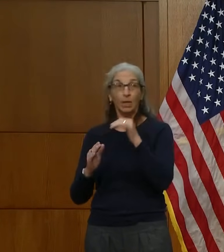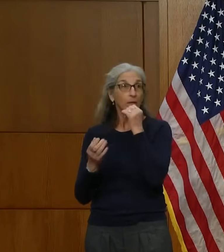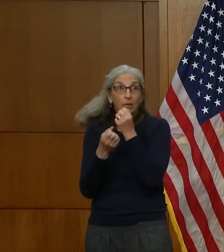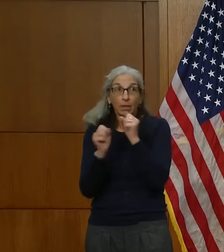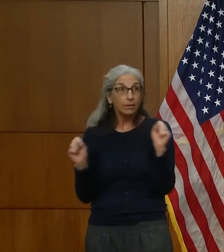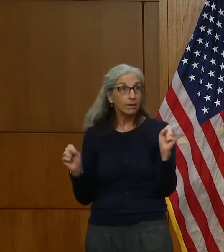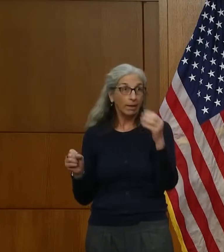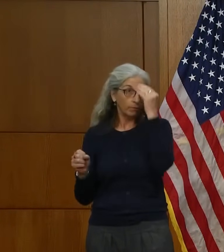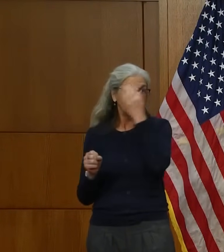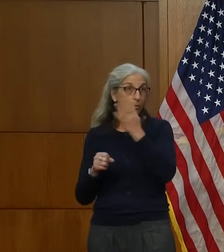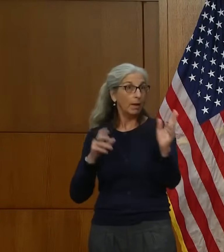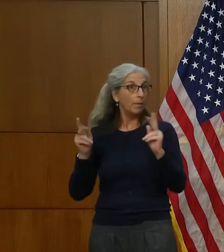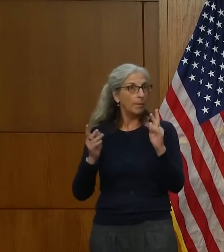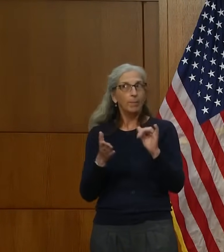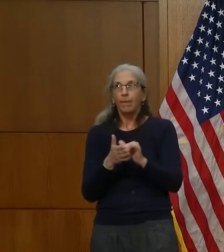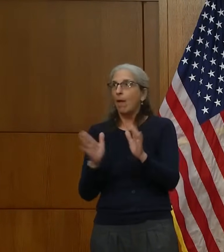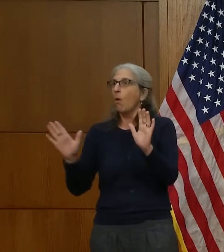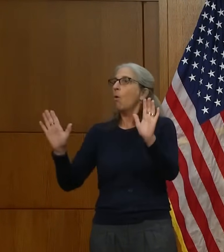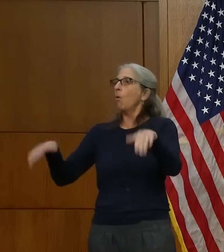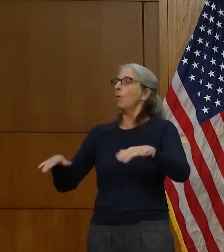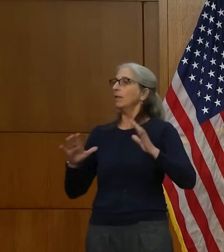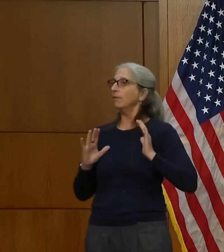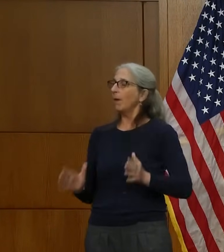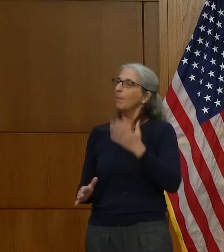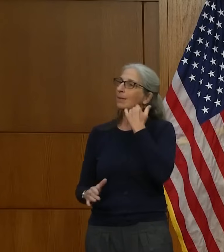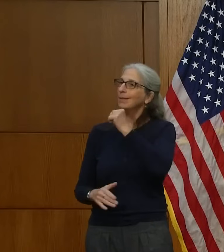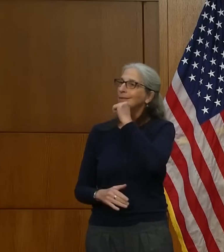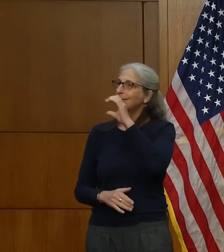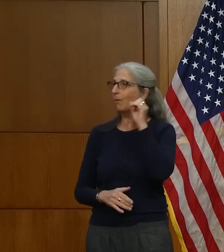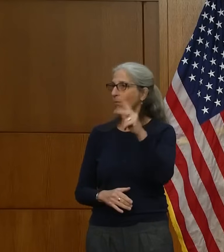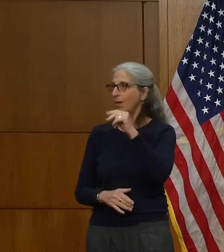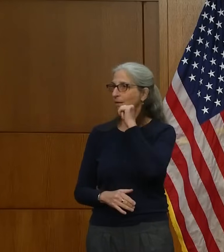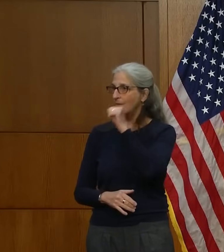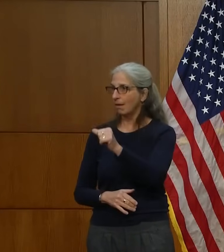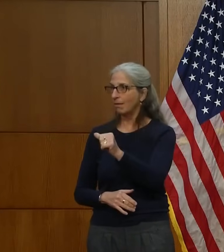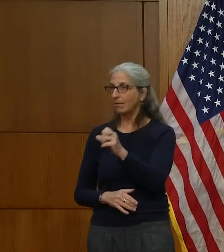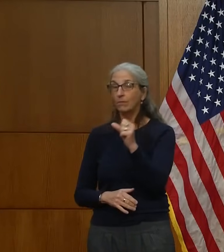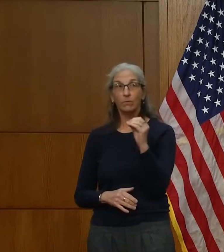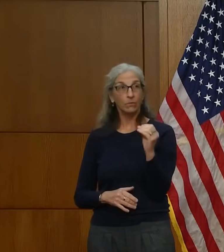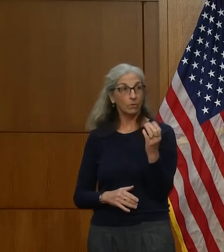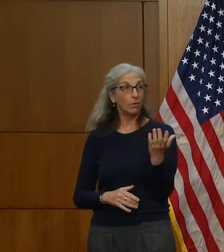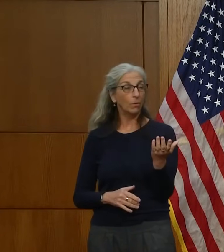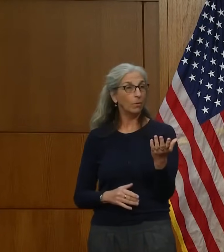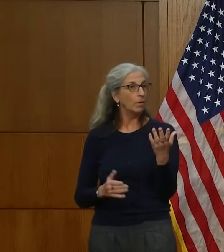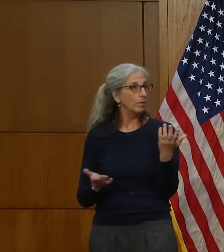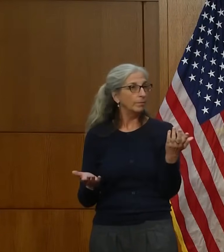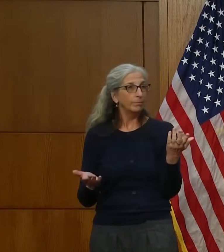COMMUNITY SPREAD, AND WE KNOW THAT IT'S NOT SAFE TO. TO SAY,